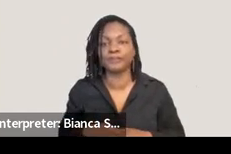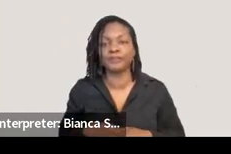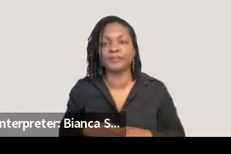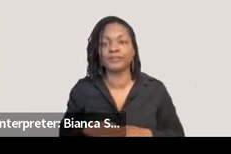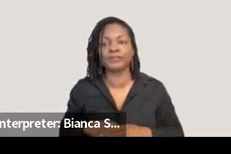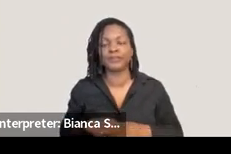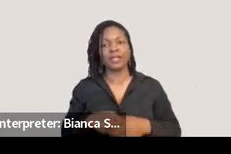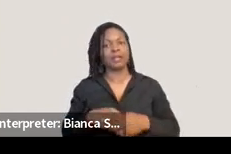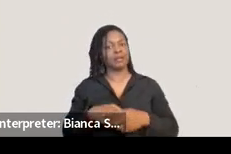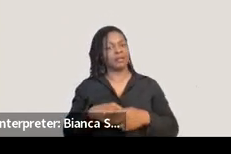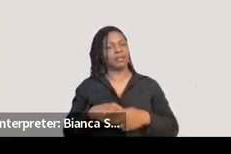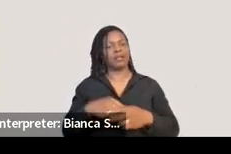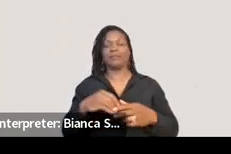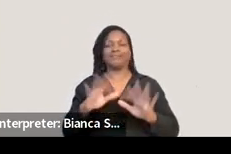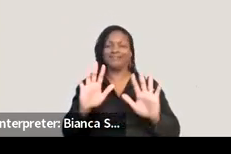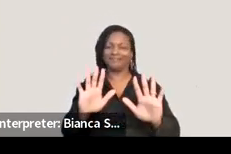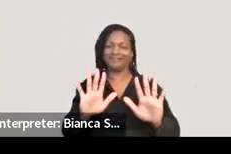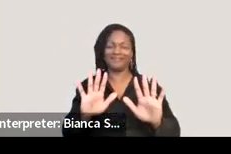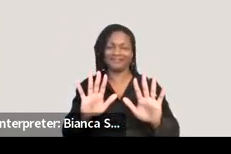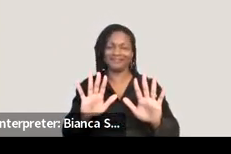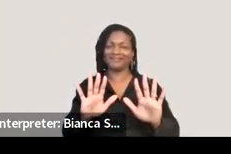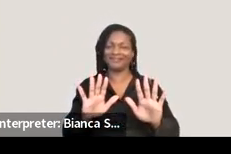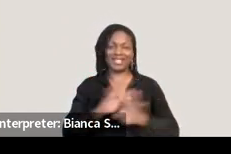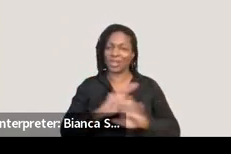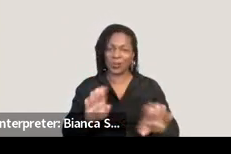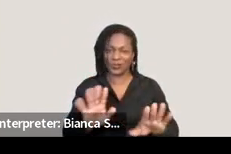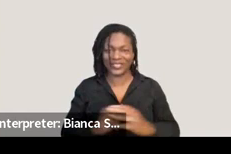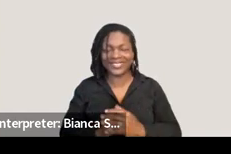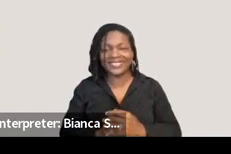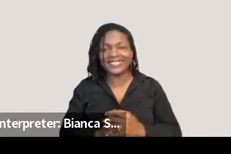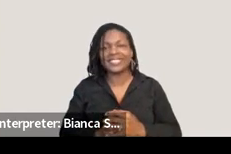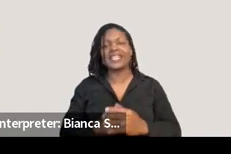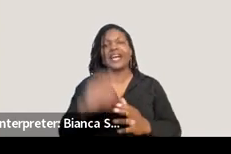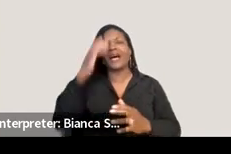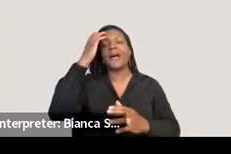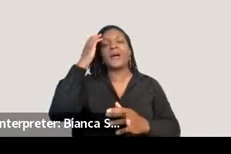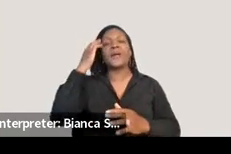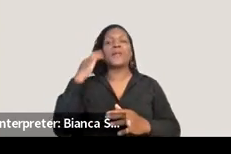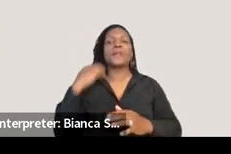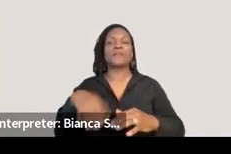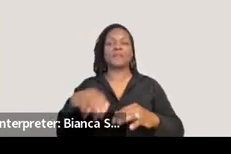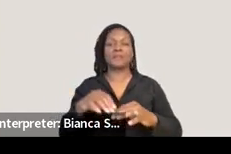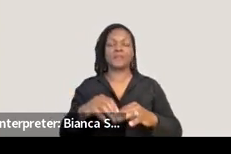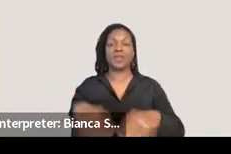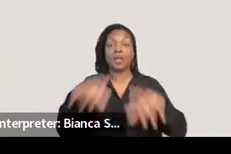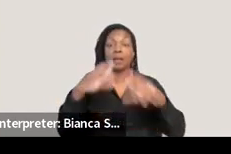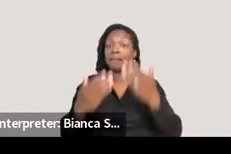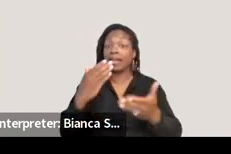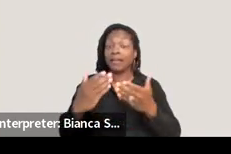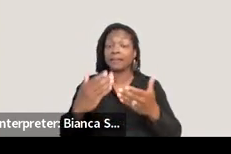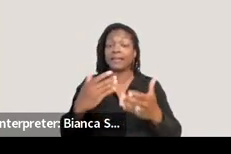That's the emotional disability based on a traumatic event. But all I heard was the negative, the negative, the negative.